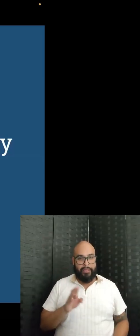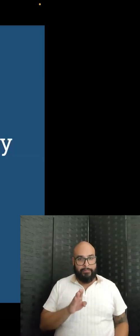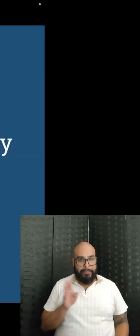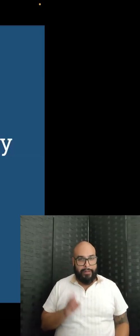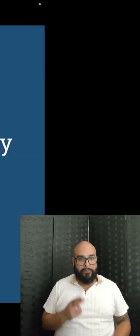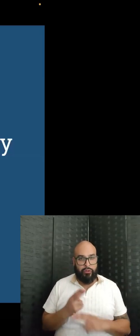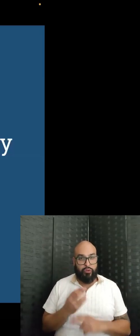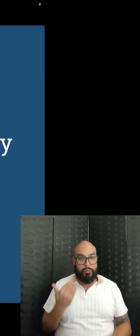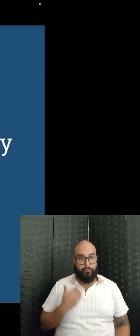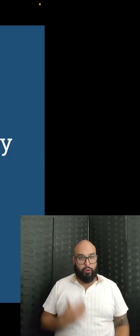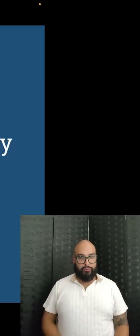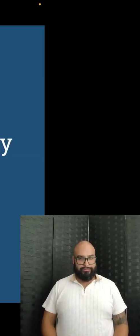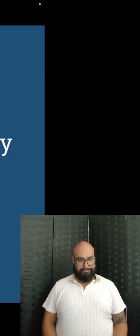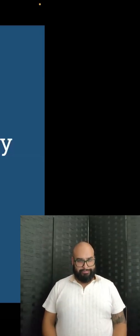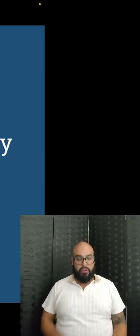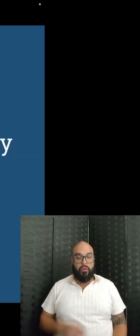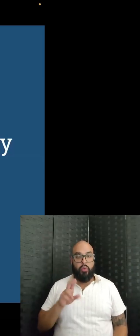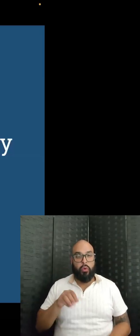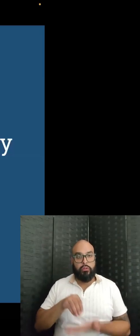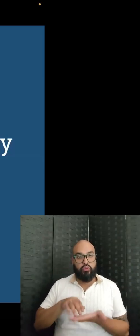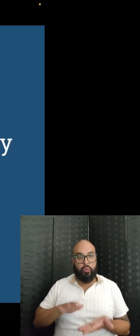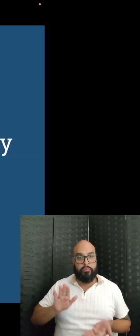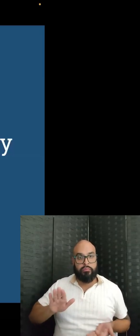So you need to familiarize yourself with it as well.